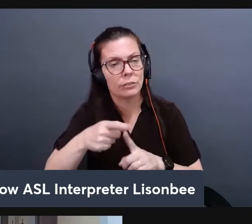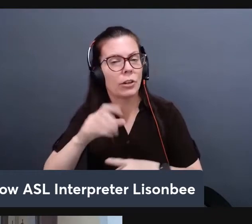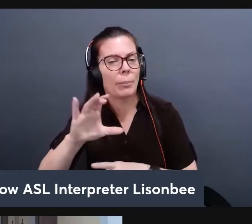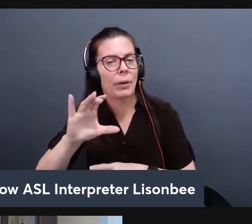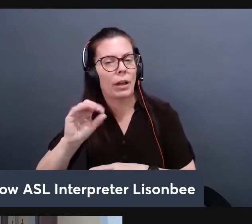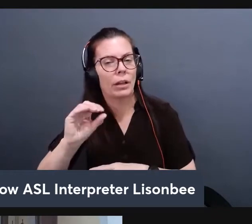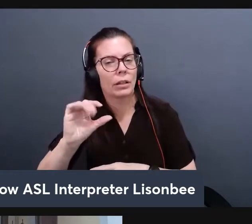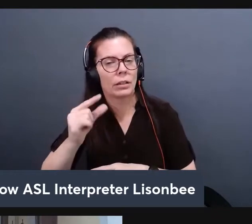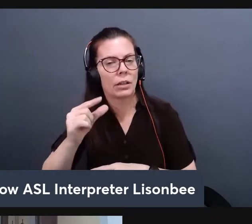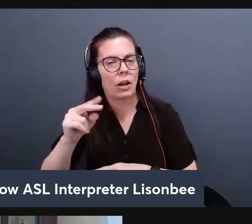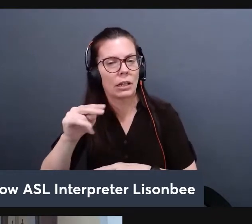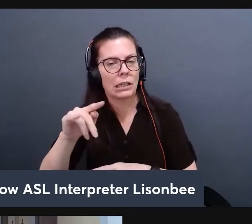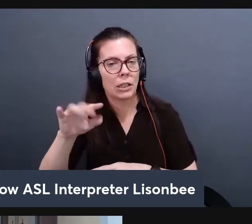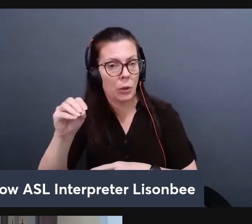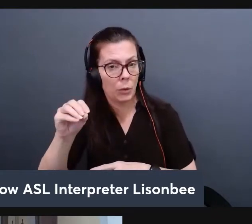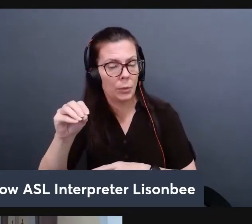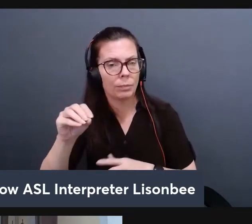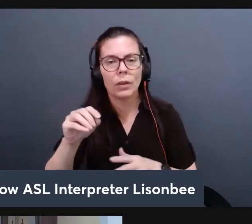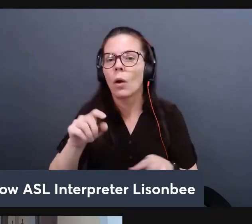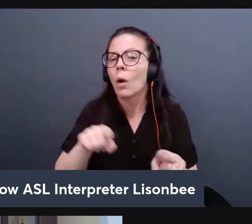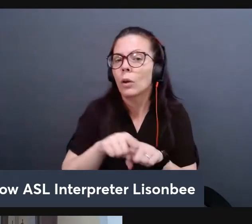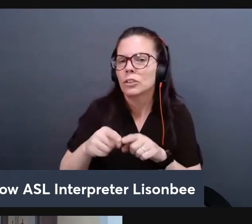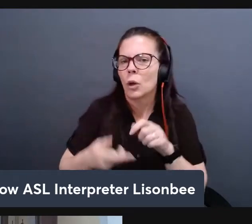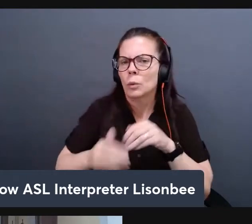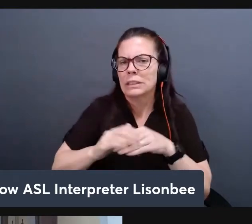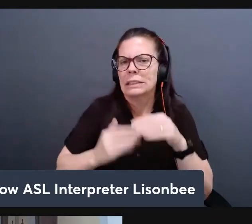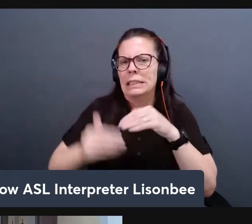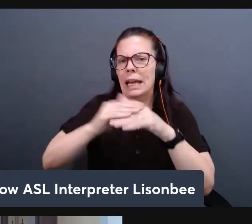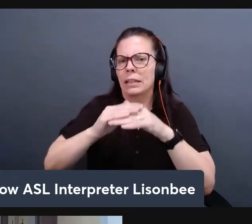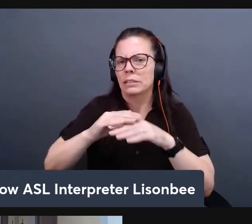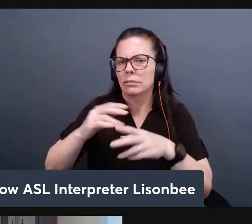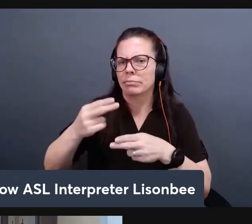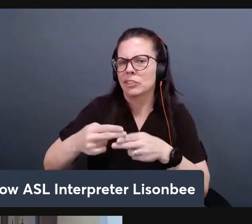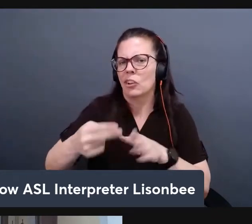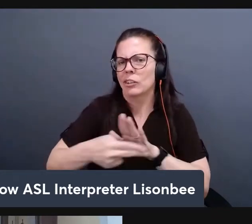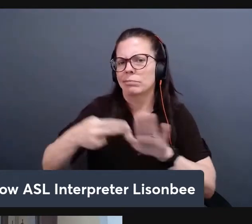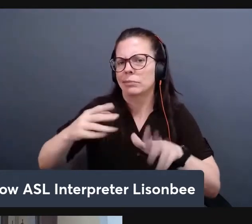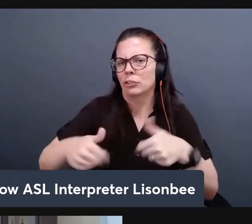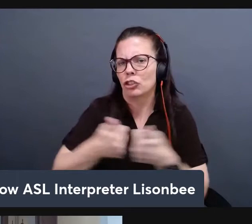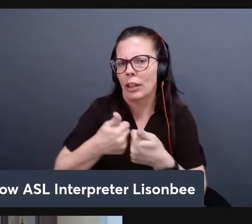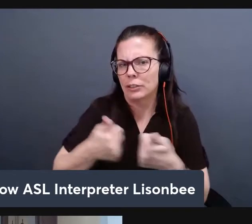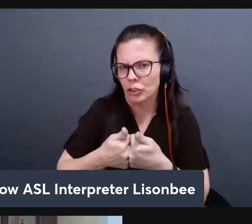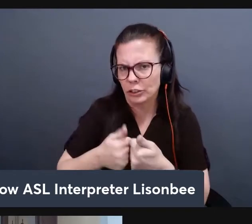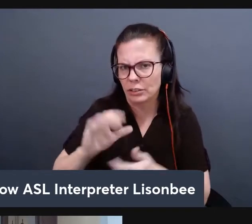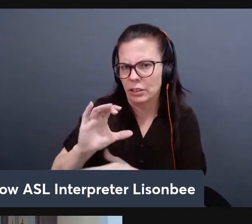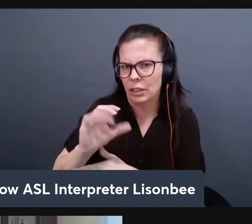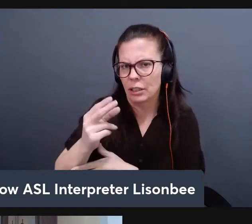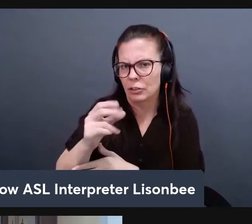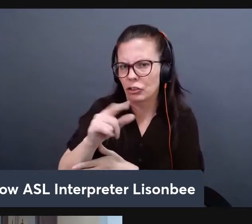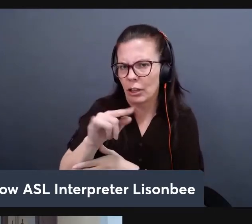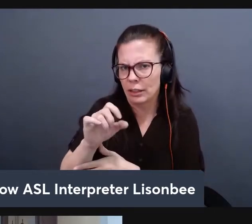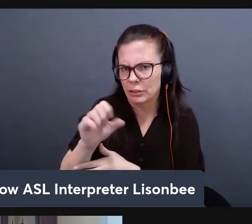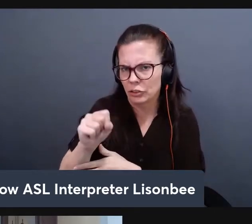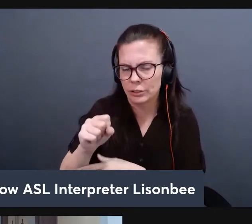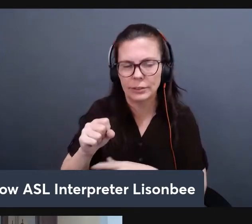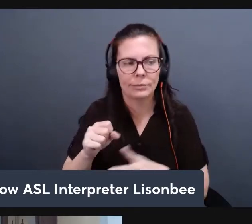you can also stack what they call challenges. So for example, you could say, I want one time password.